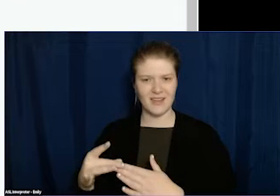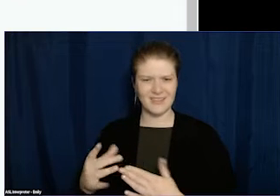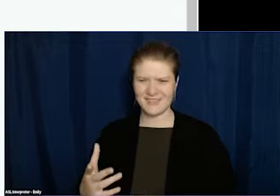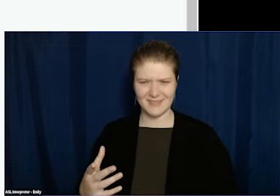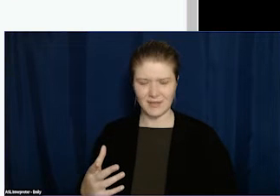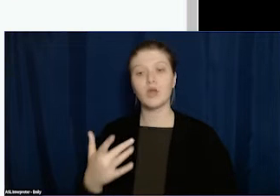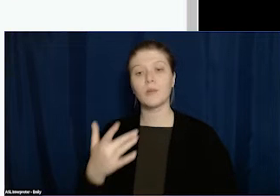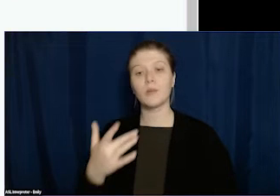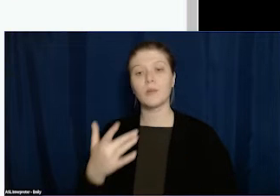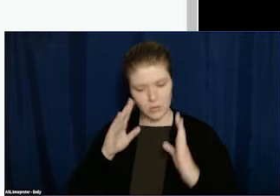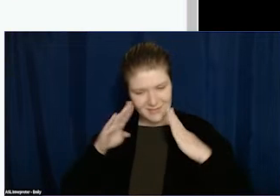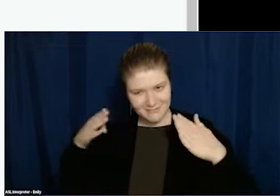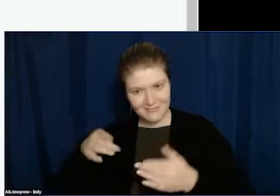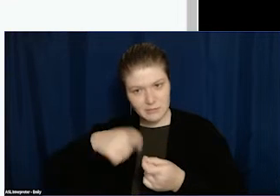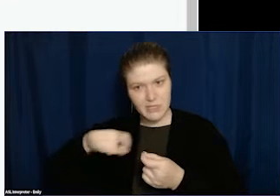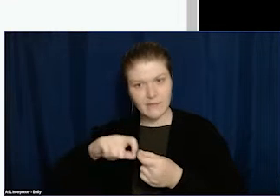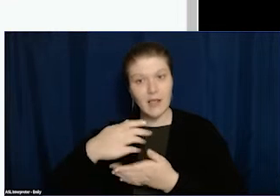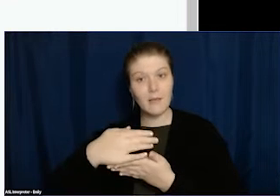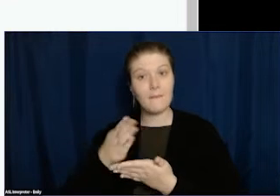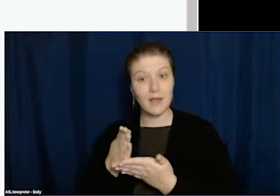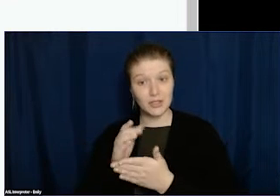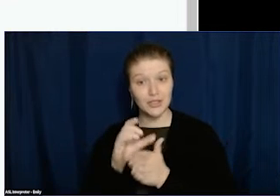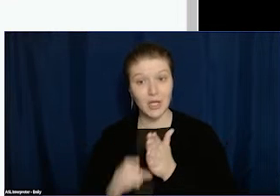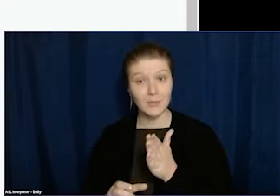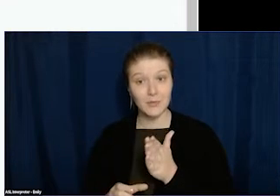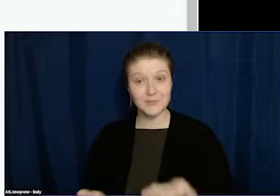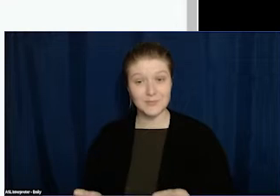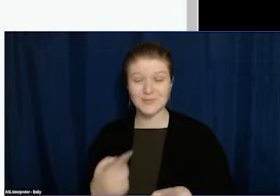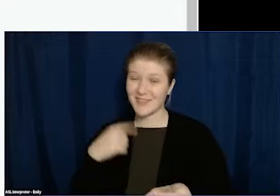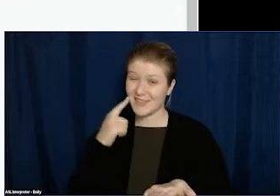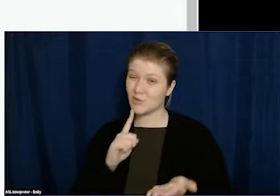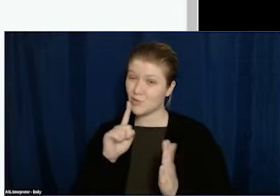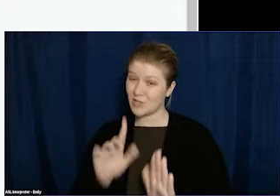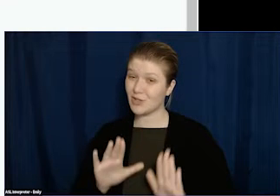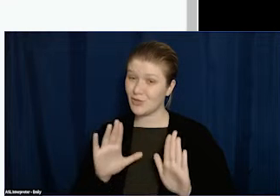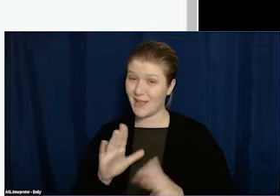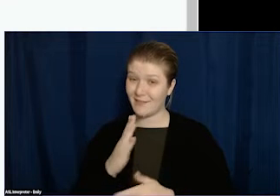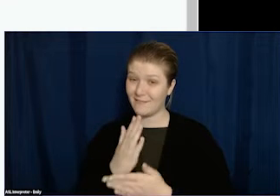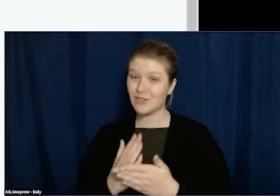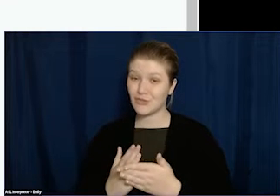So this is, I think, a really good feature where you can click and just go to the section that you're looking for.